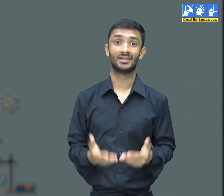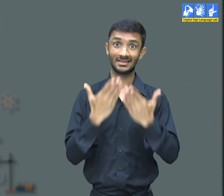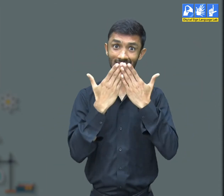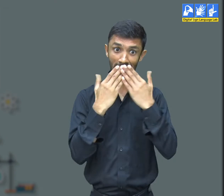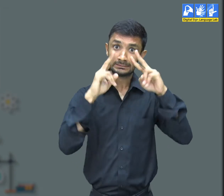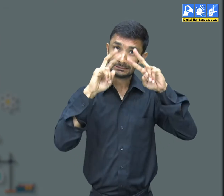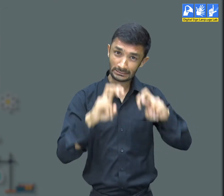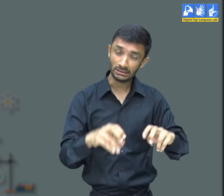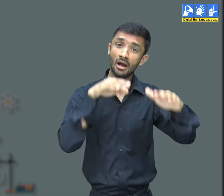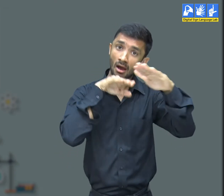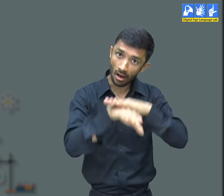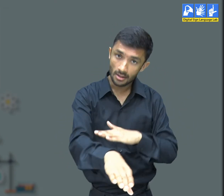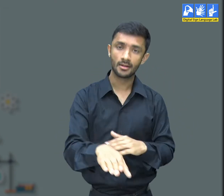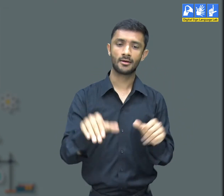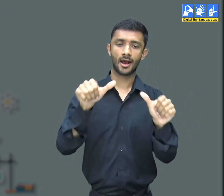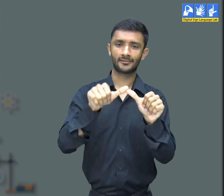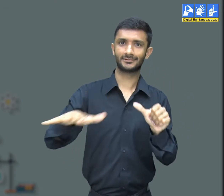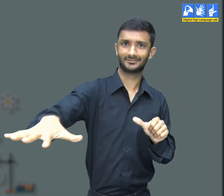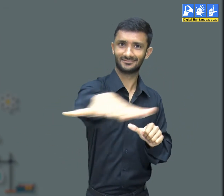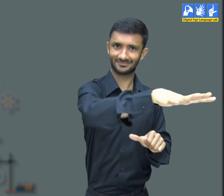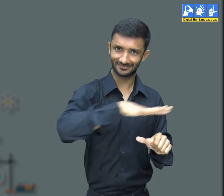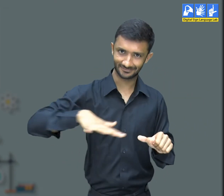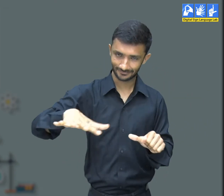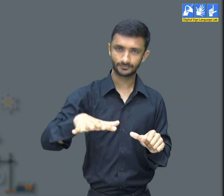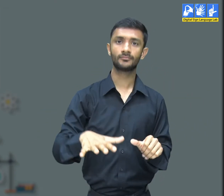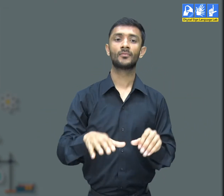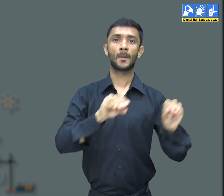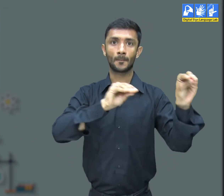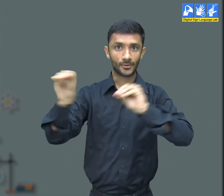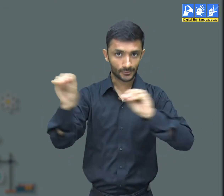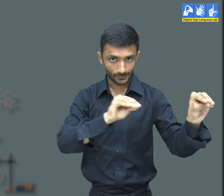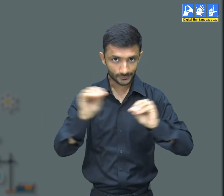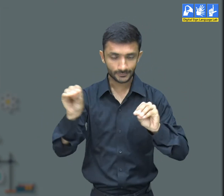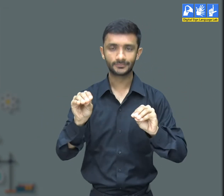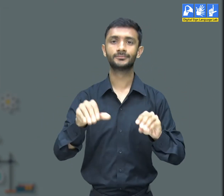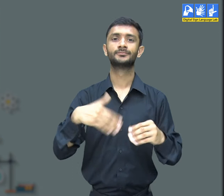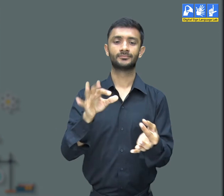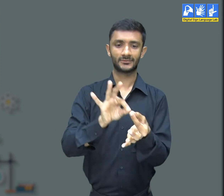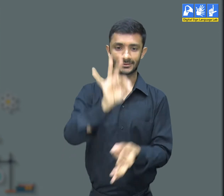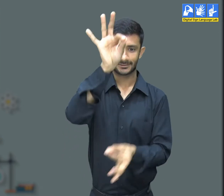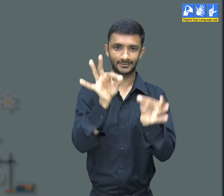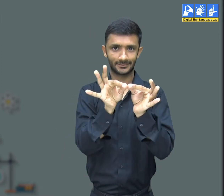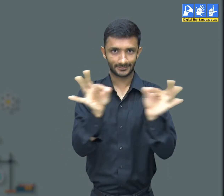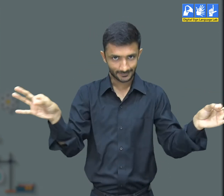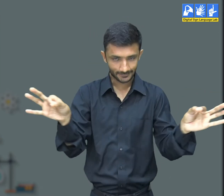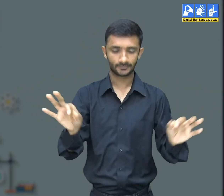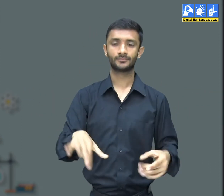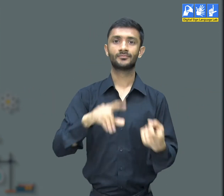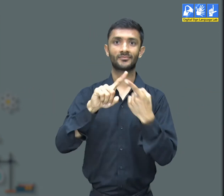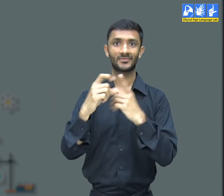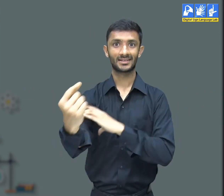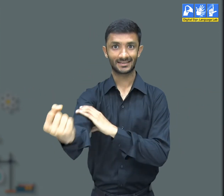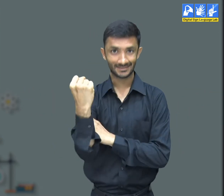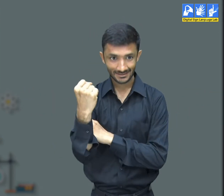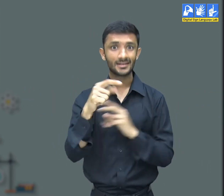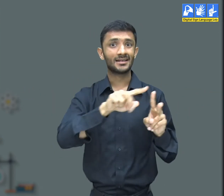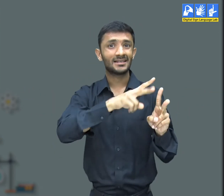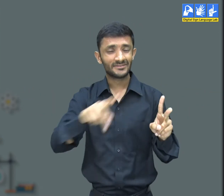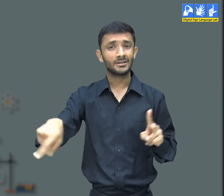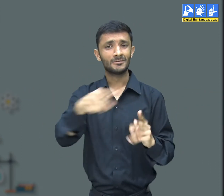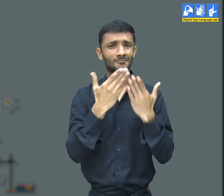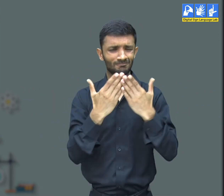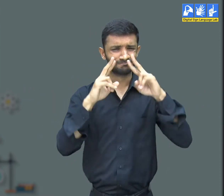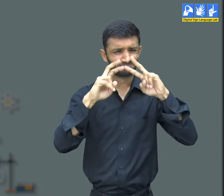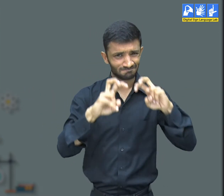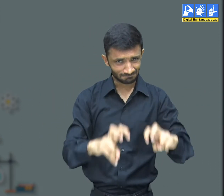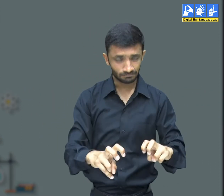Physics is the study of area, motion, measurements and energy.